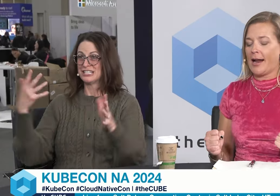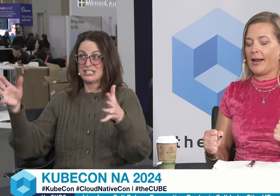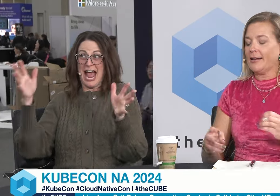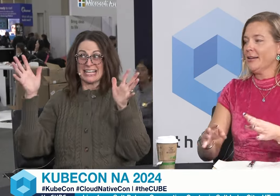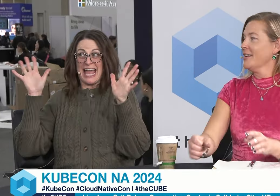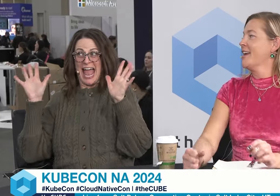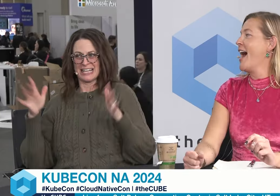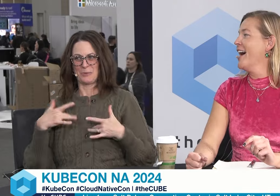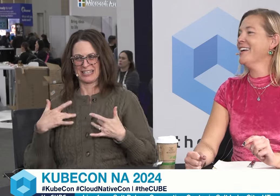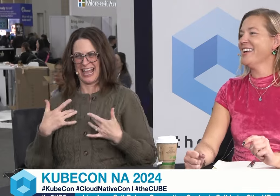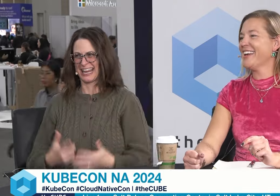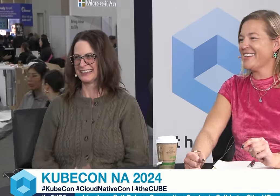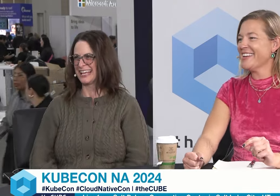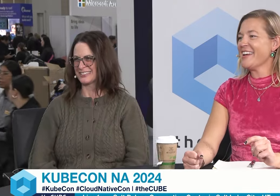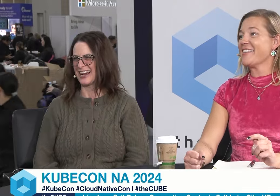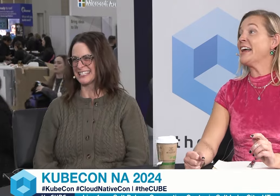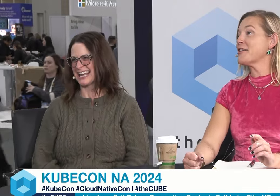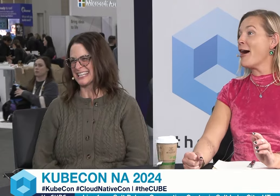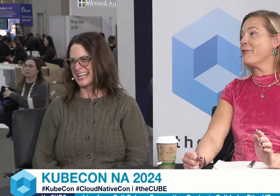We're all excited. Yeah. That's right. Jazz hands. - Jazz hands will not get you.